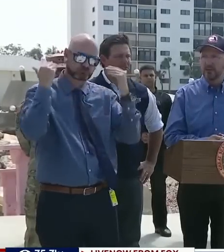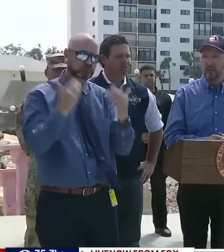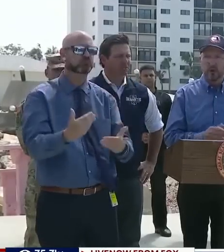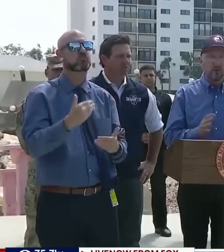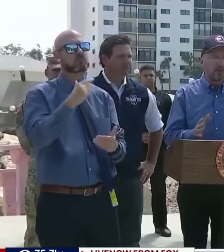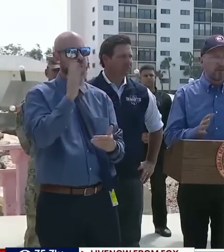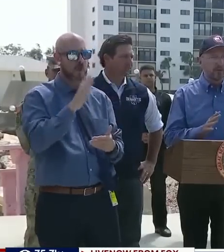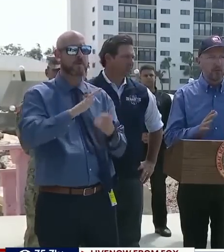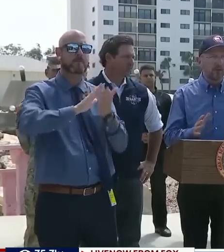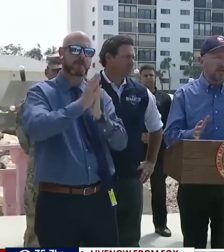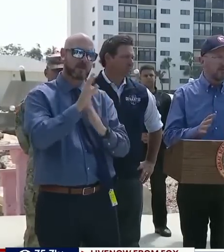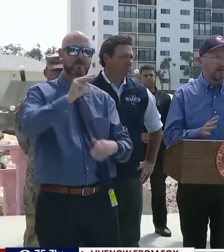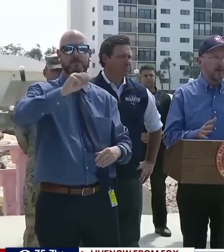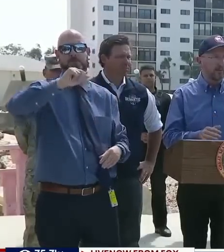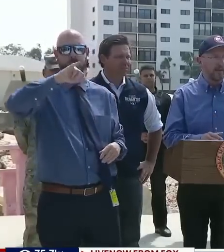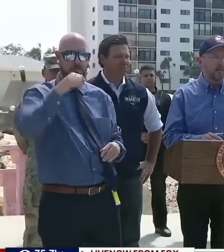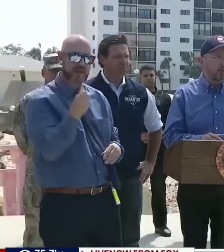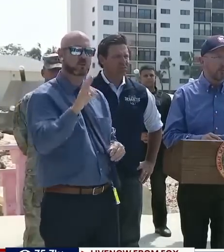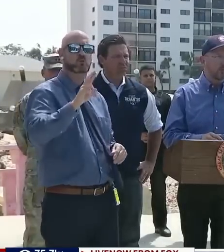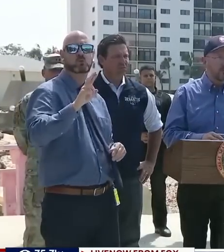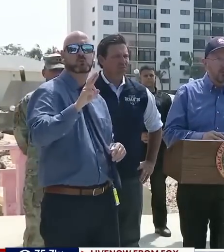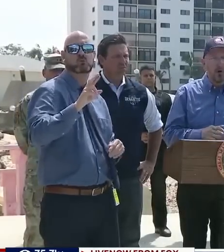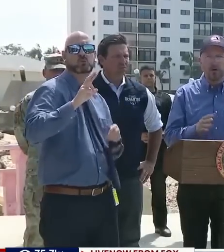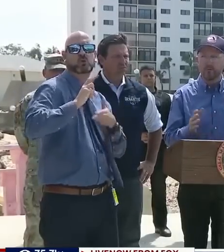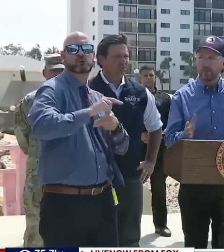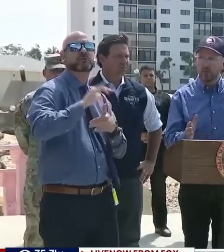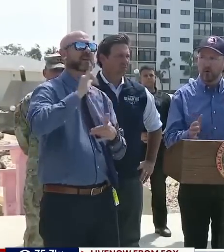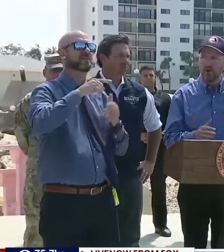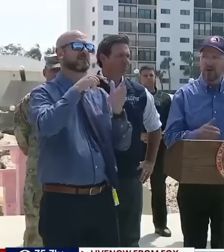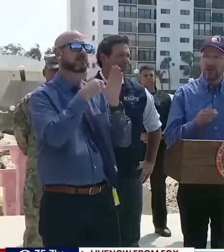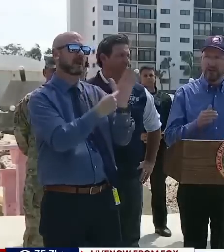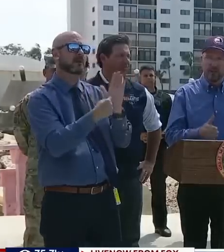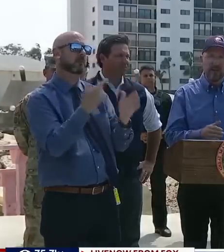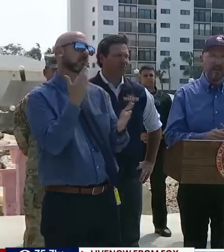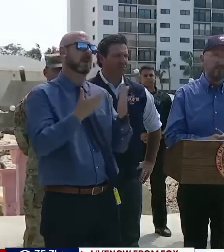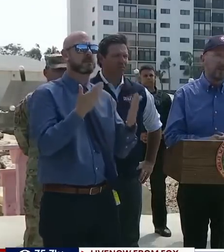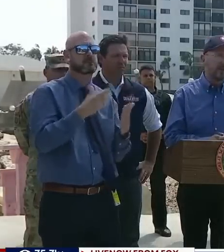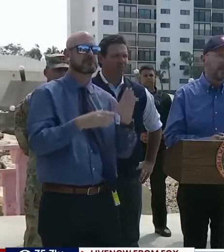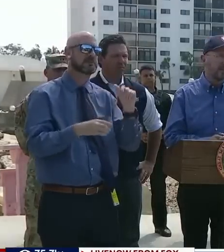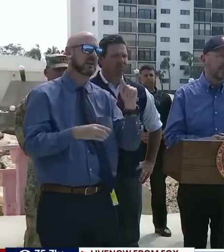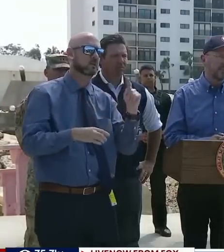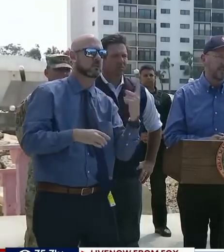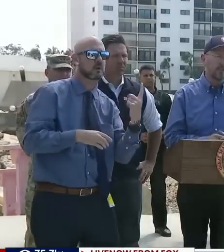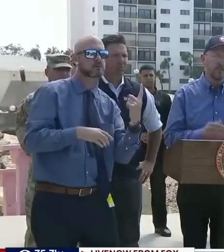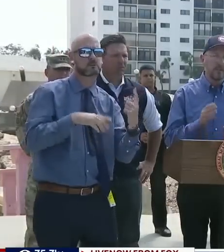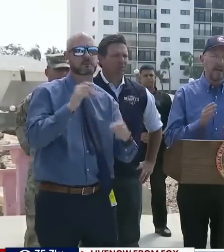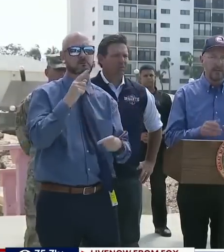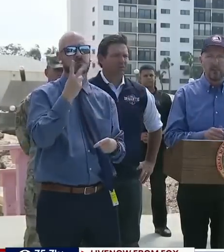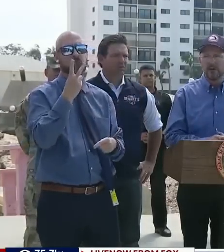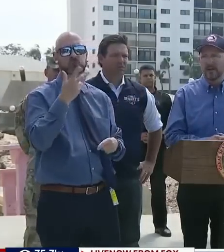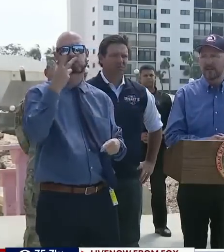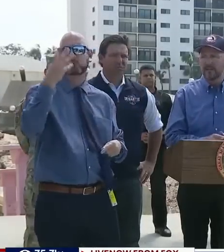tropical cyclone. In this case, they were very bold. They made a move, they said it's going to be a major. when all the models